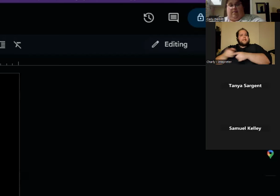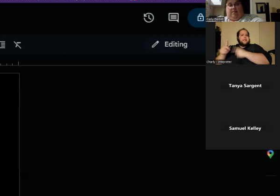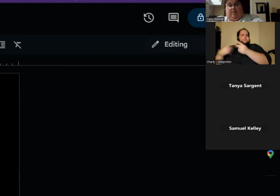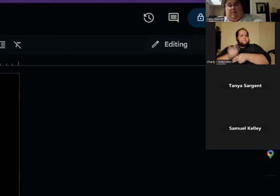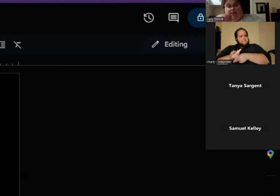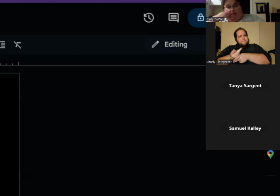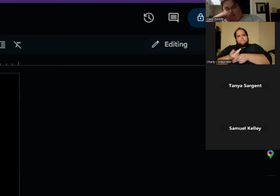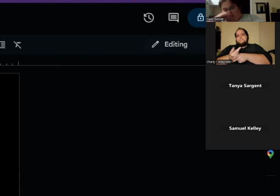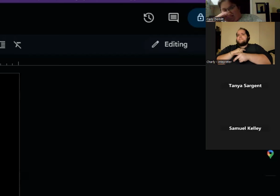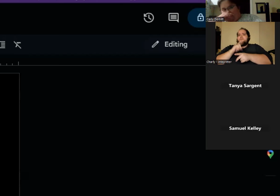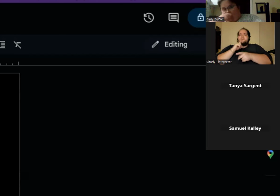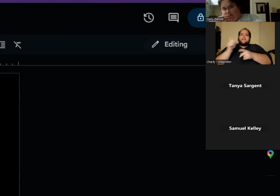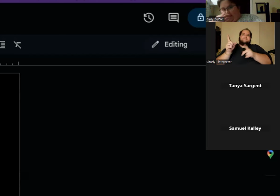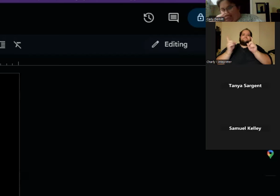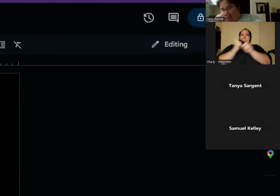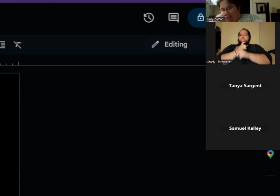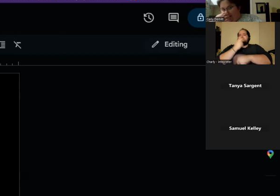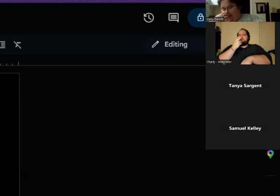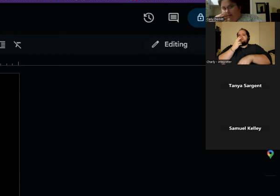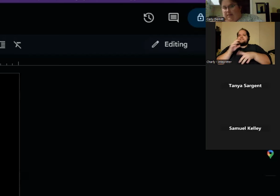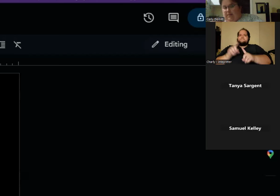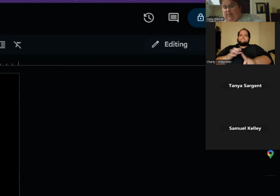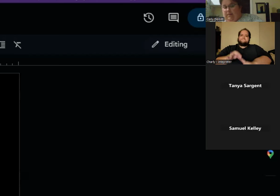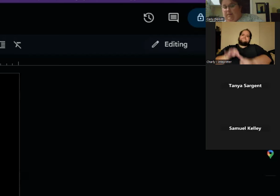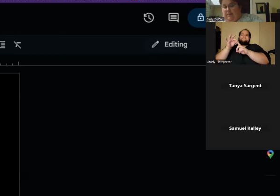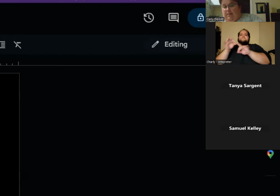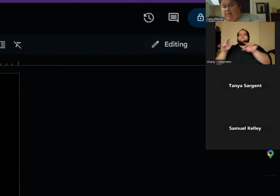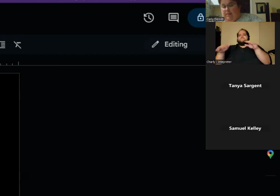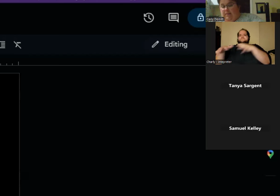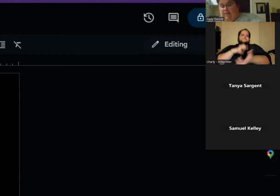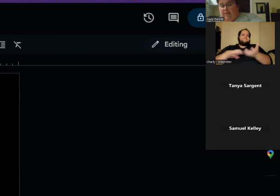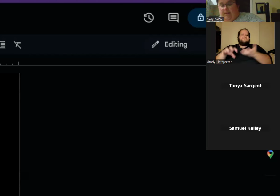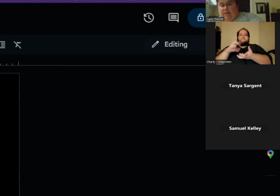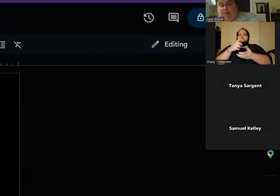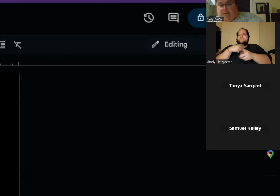of techniques, Jessica explores chaotic ways of thinking and creating resulting in